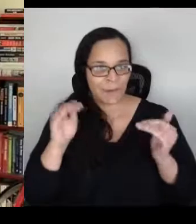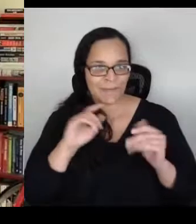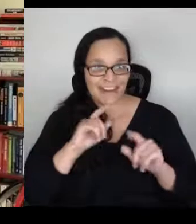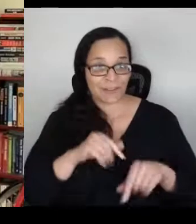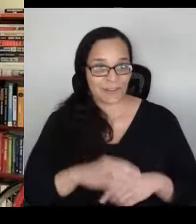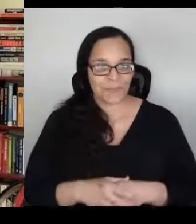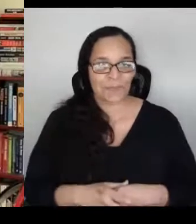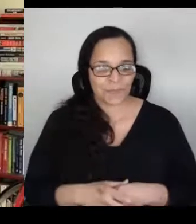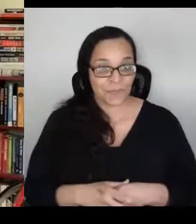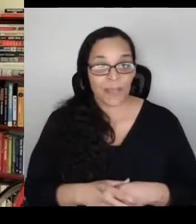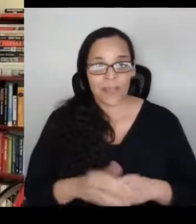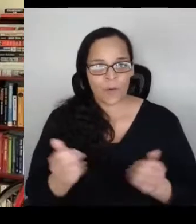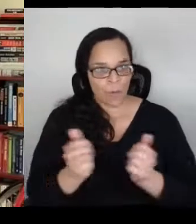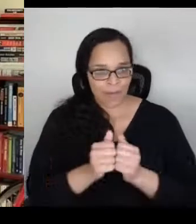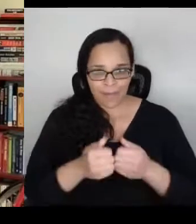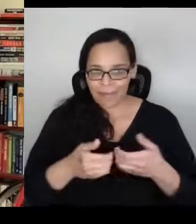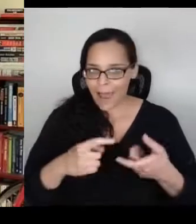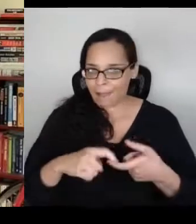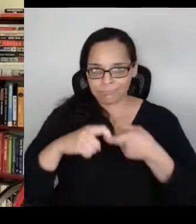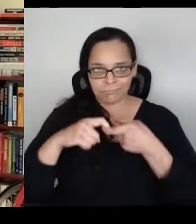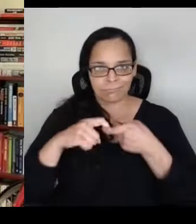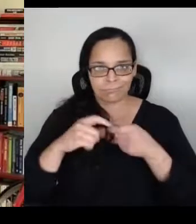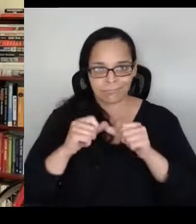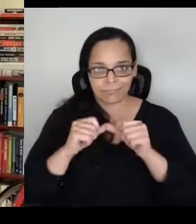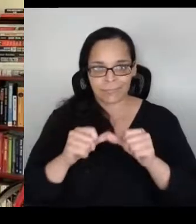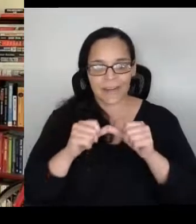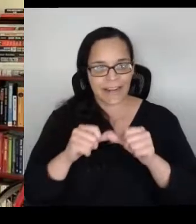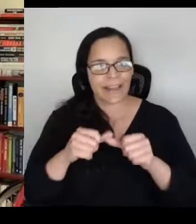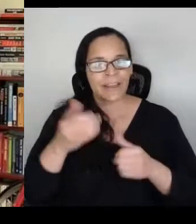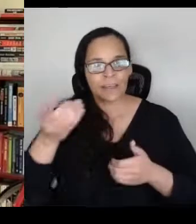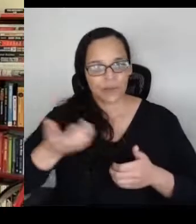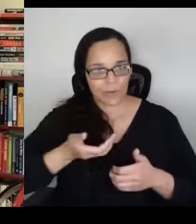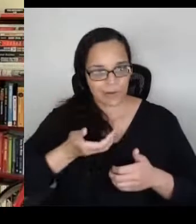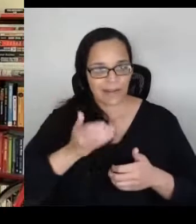please join me in welcoming our moderator,